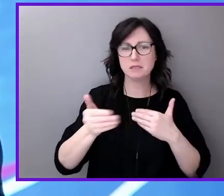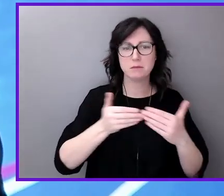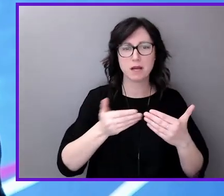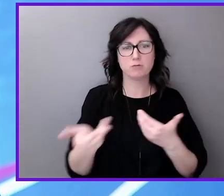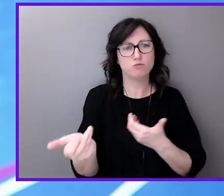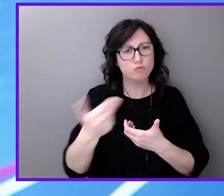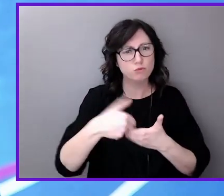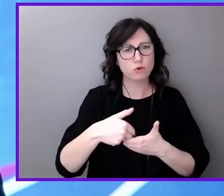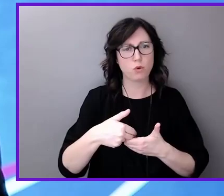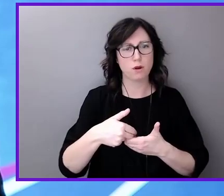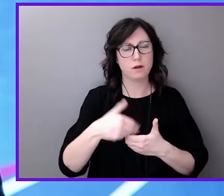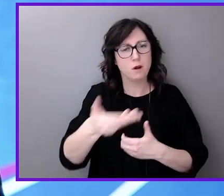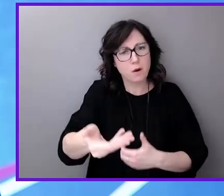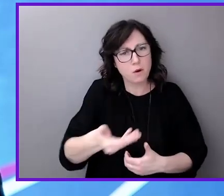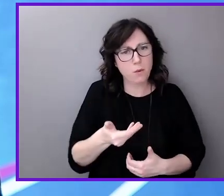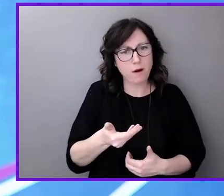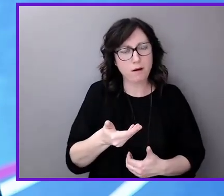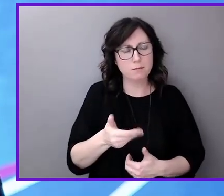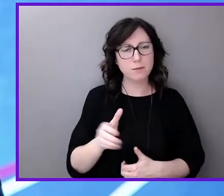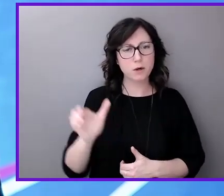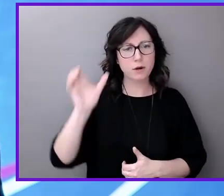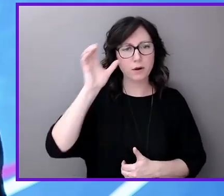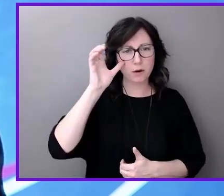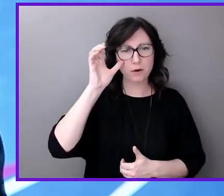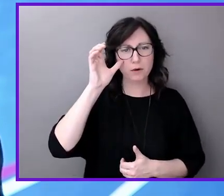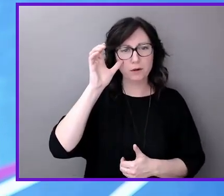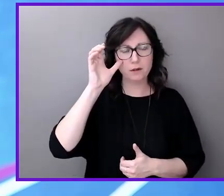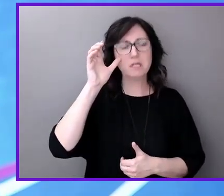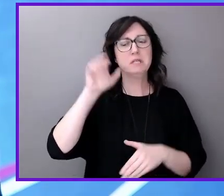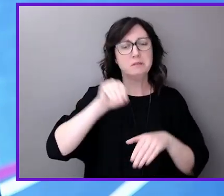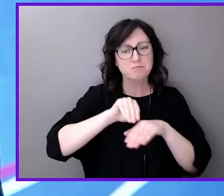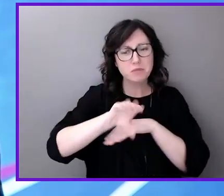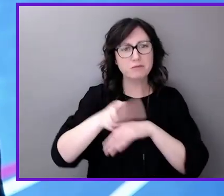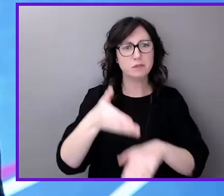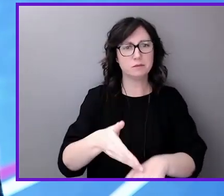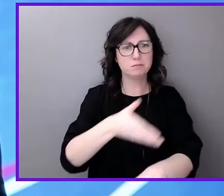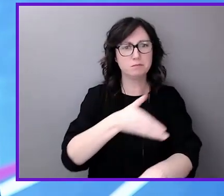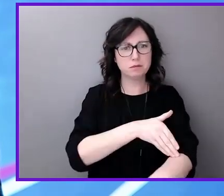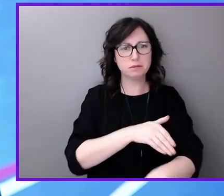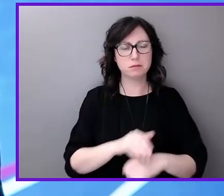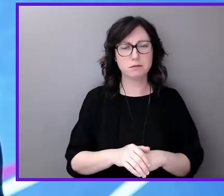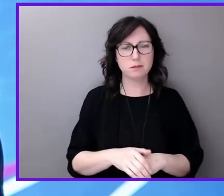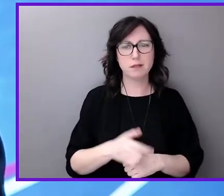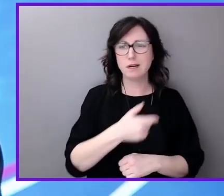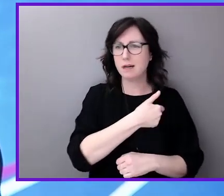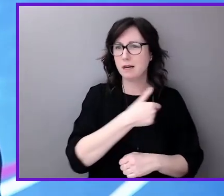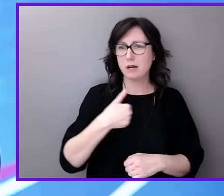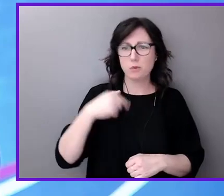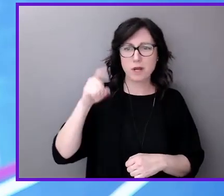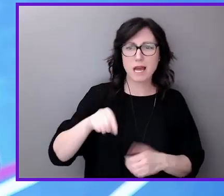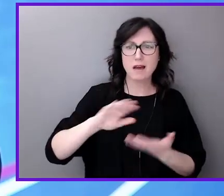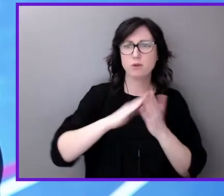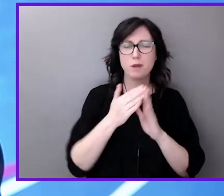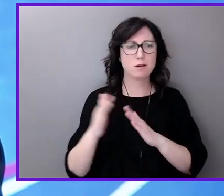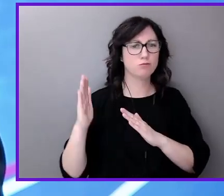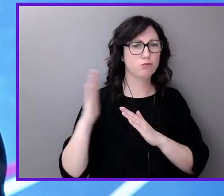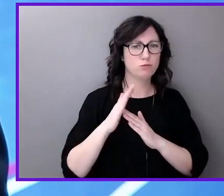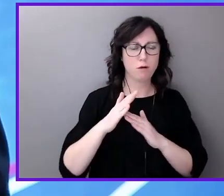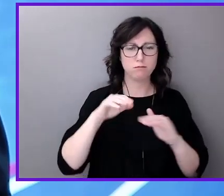where they feel that we are making a difference. We must become the most accessible organization possible.